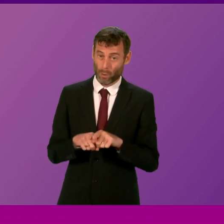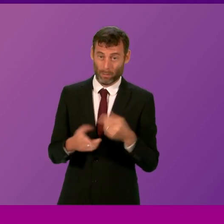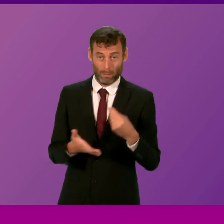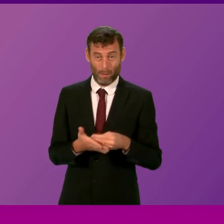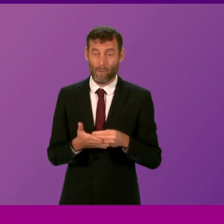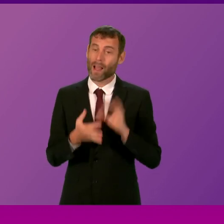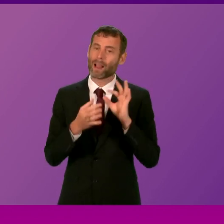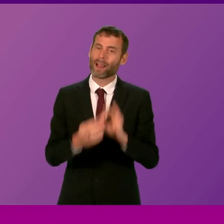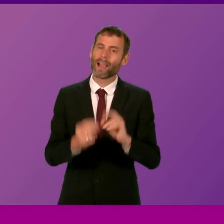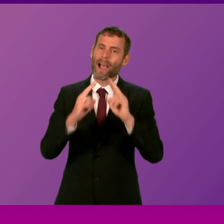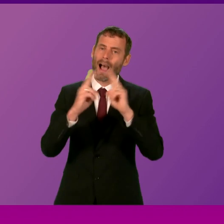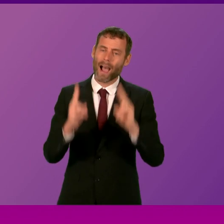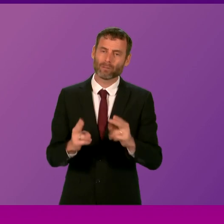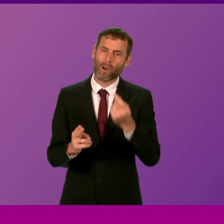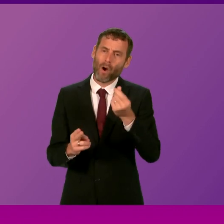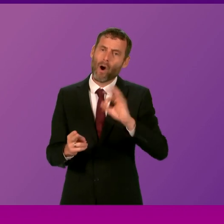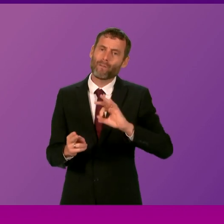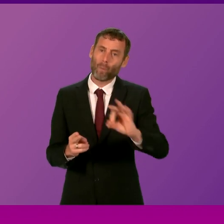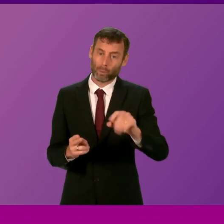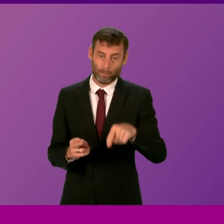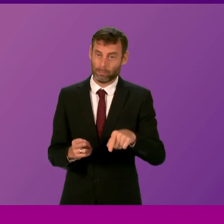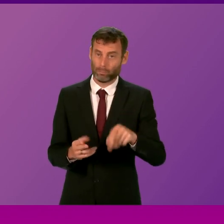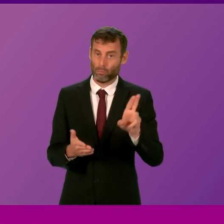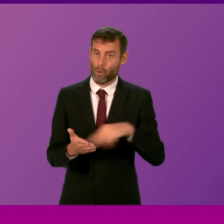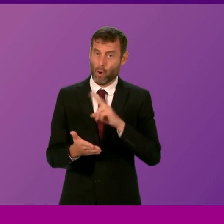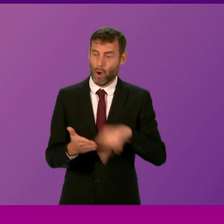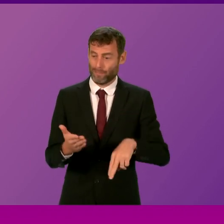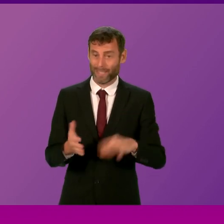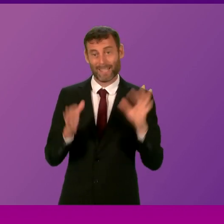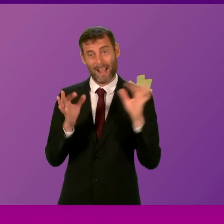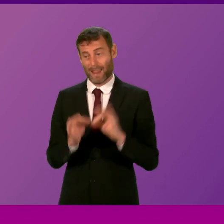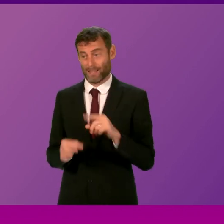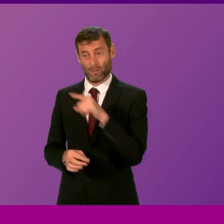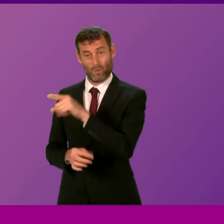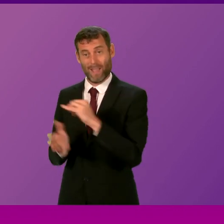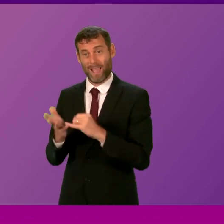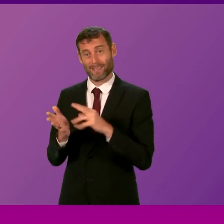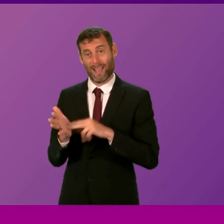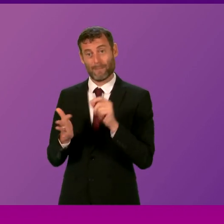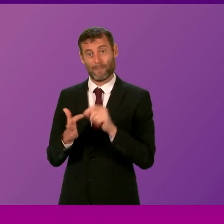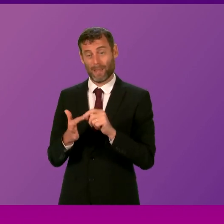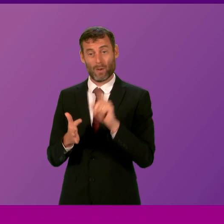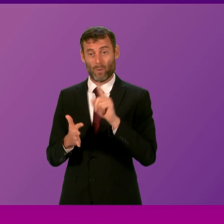delays to her Government’s learning estate investment programme. Will the Deputy First